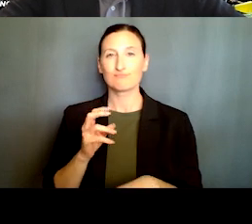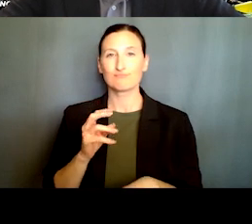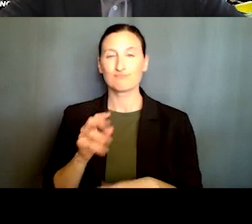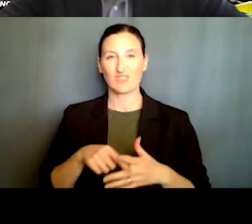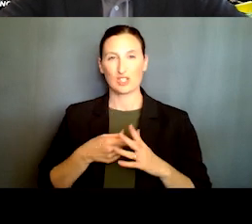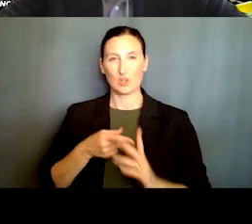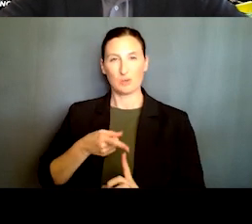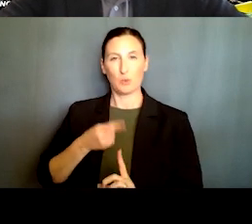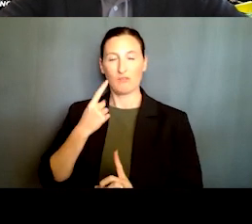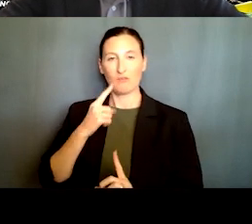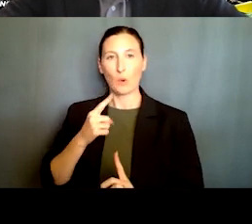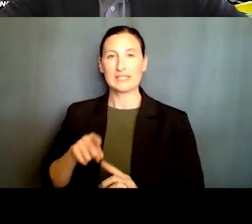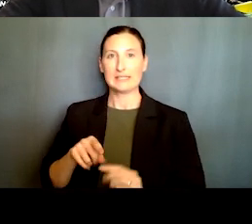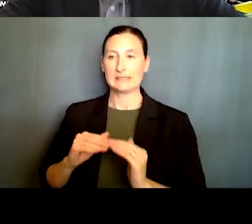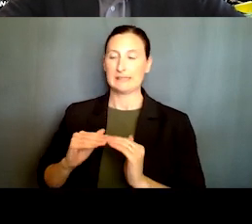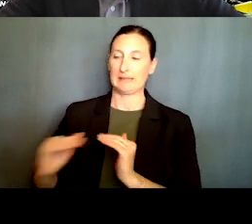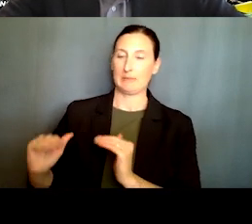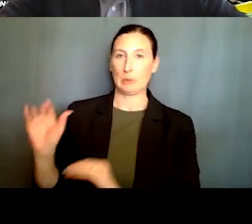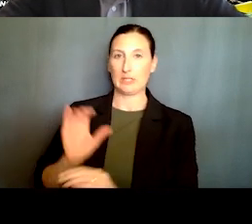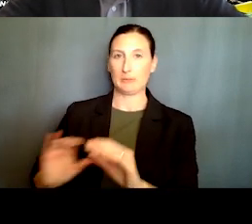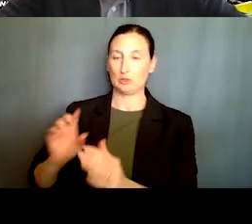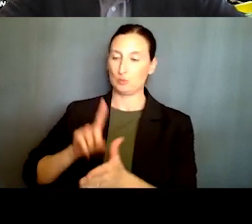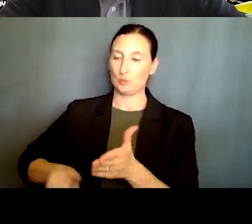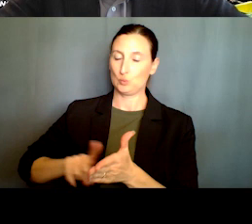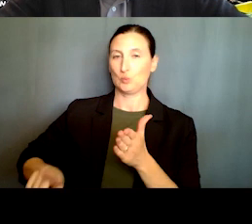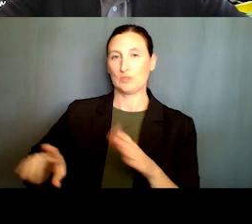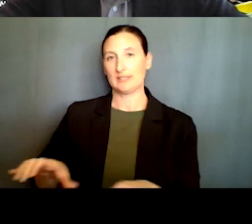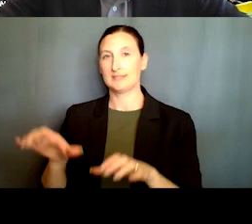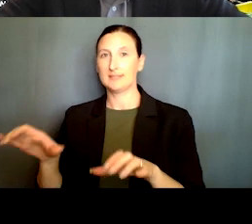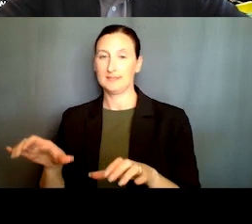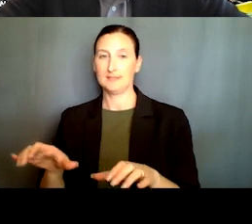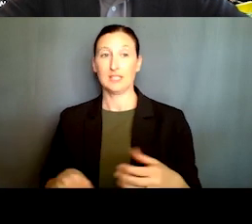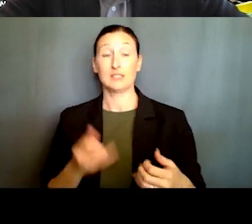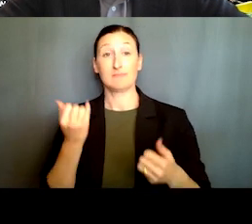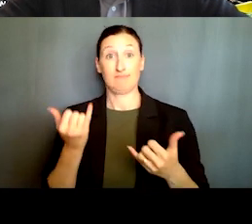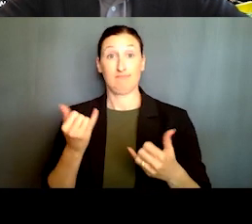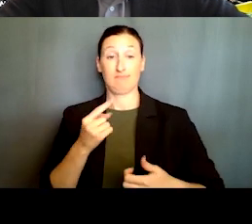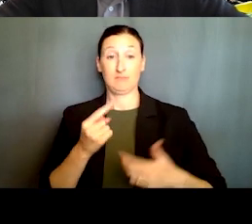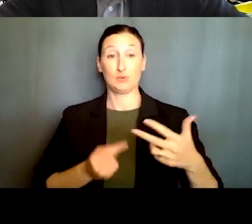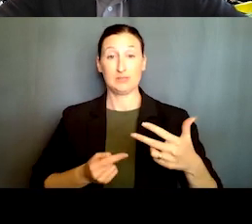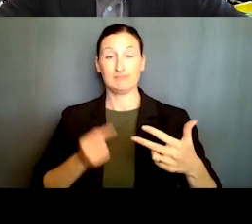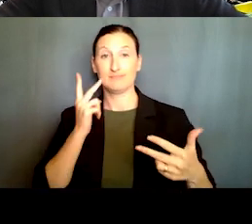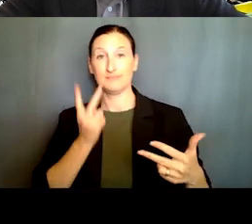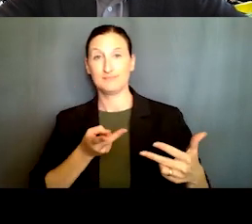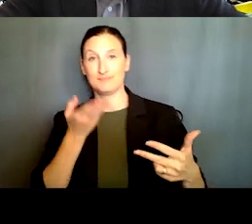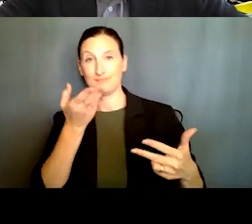these sustainable chemistry research activities, of which there are three that are highlighted in this slide.